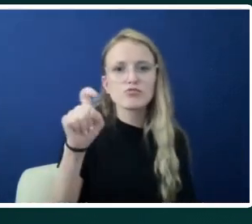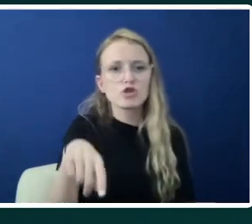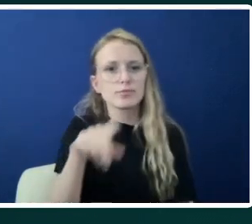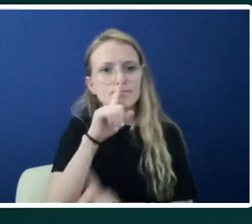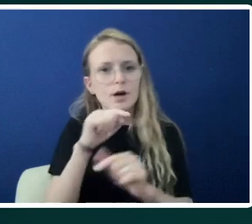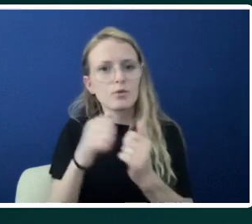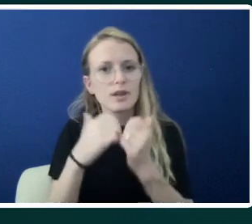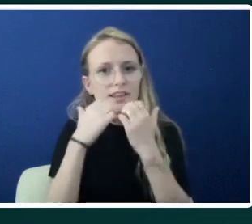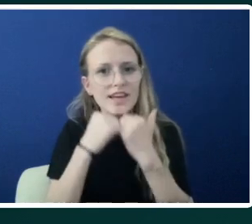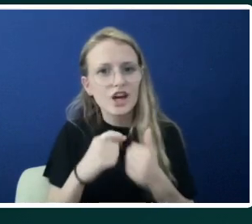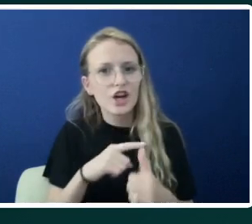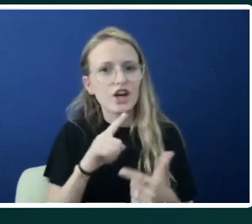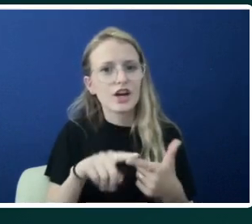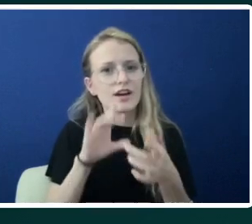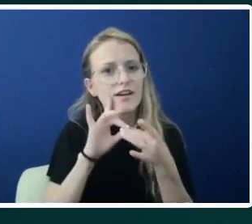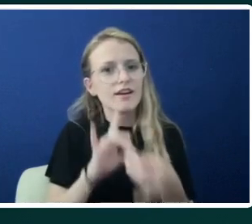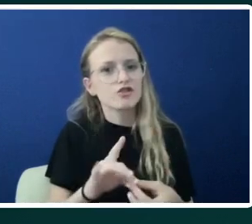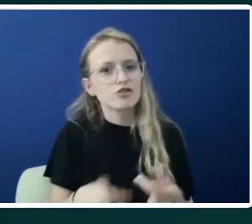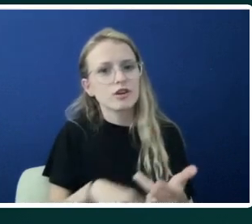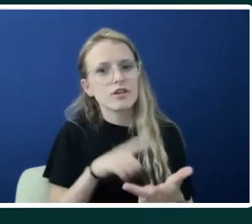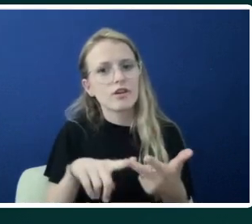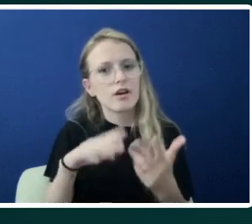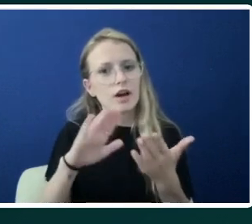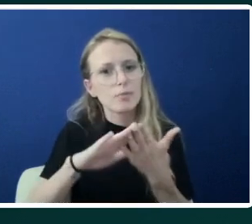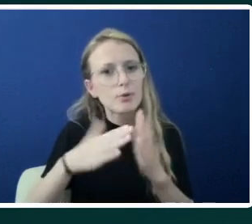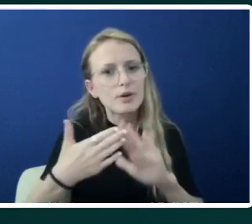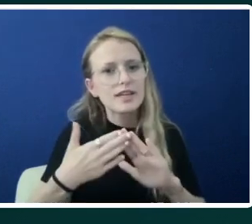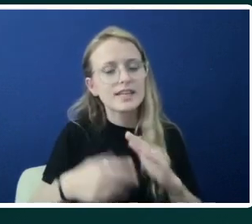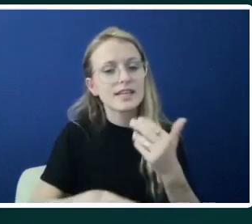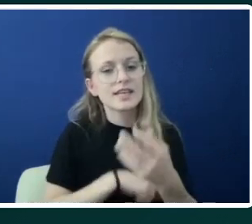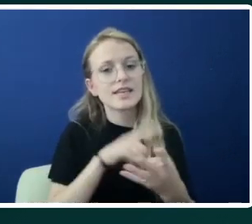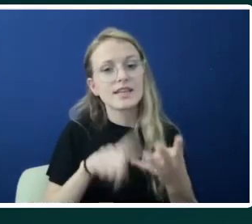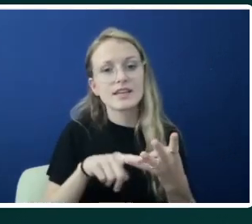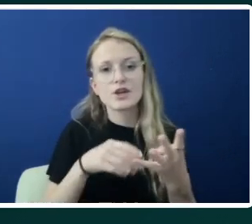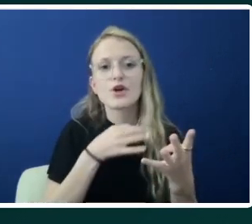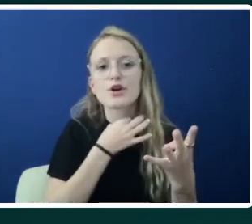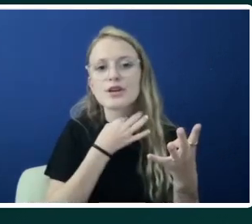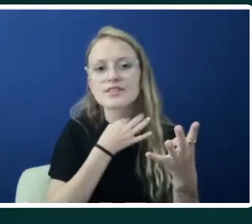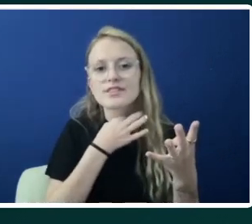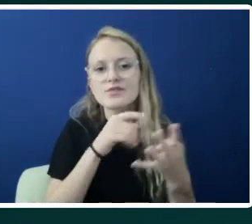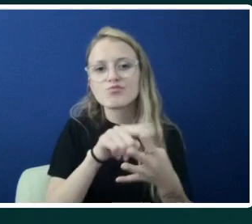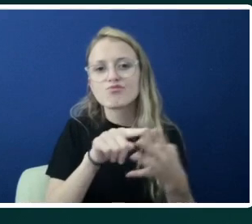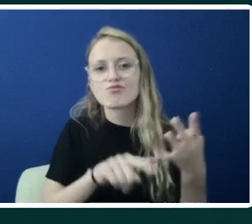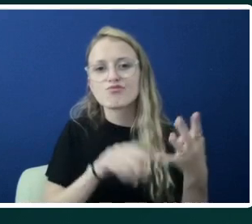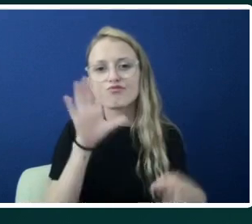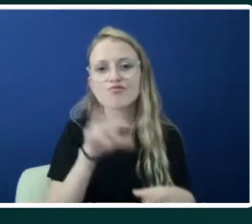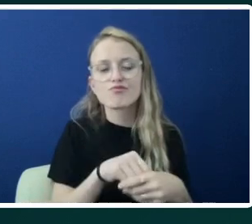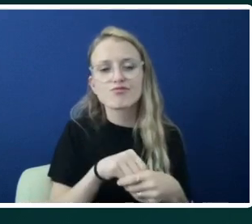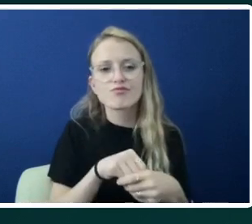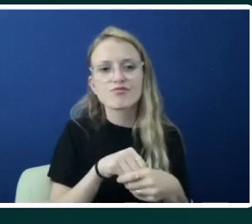an ethic of community, and a vibe of curiosity. And so, using that led to conversations in each